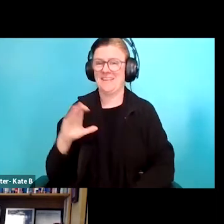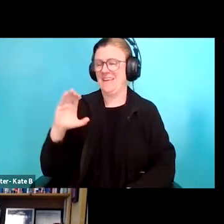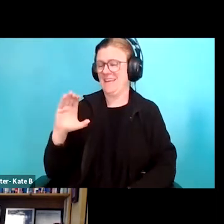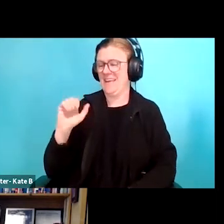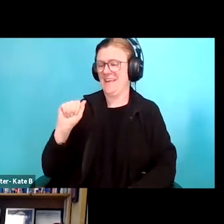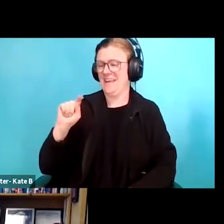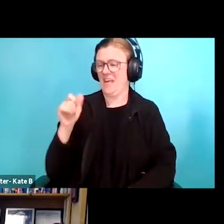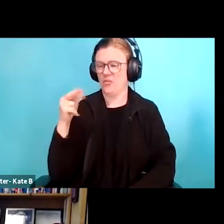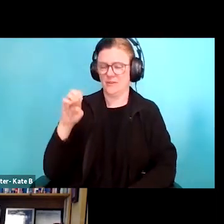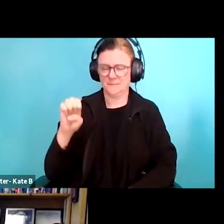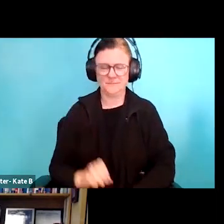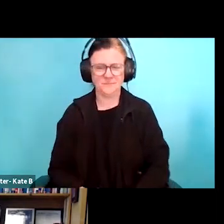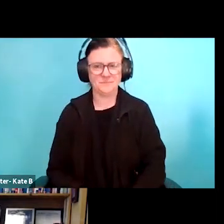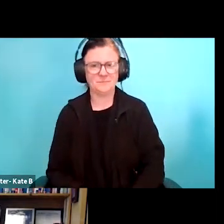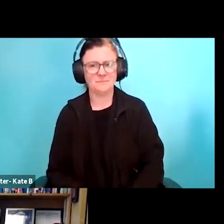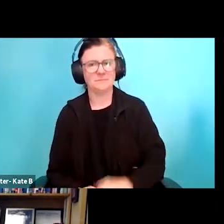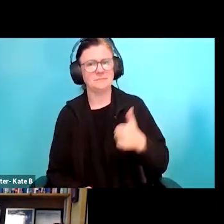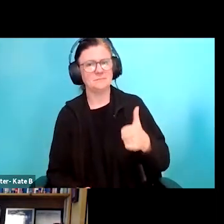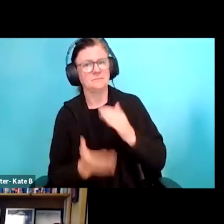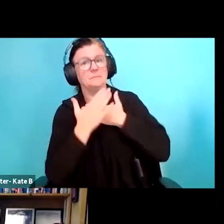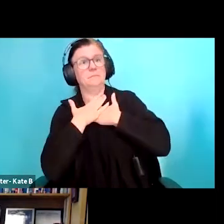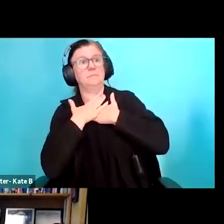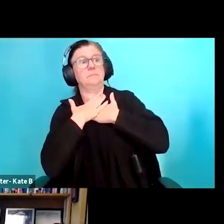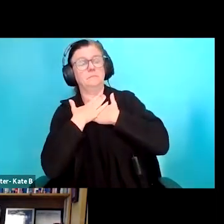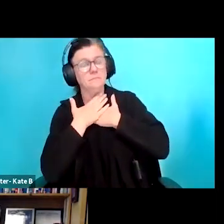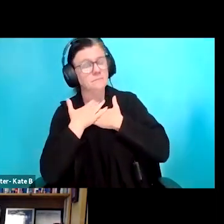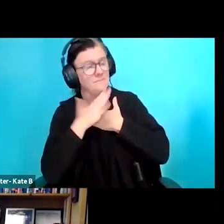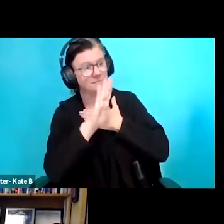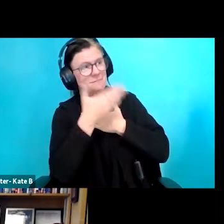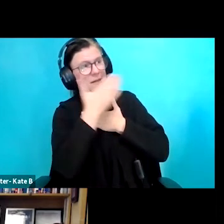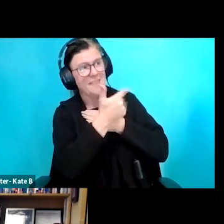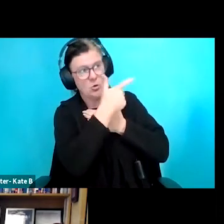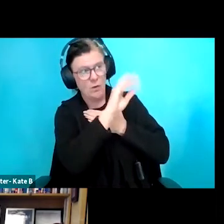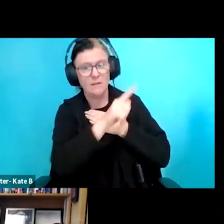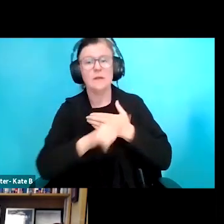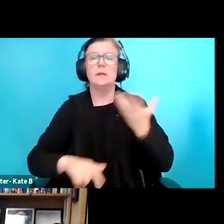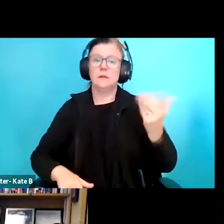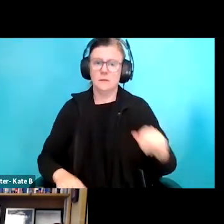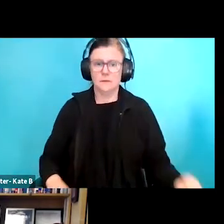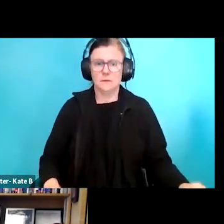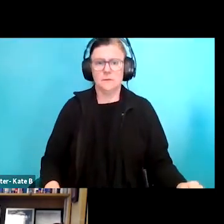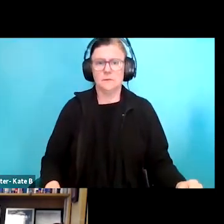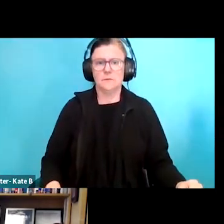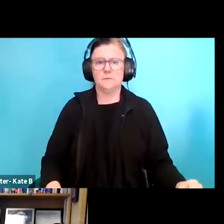[Dr. Catherine Ipsen:] Hi, I haven't talked for a minute. Okay so first of all, I just want to do